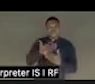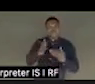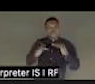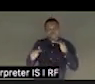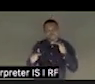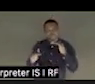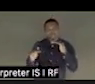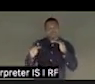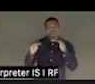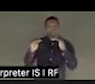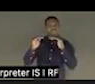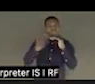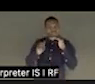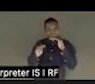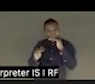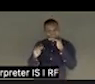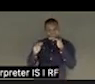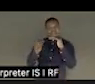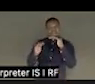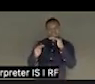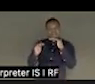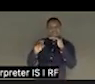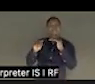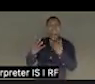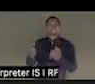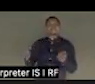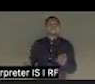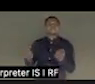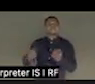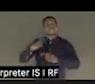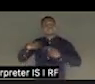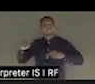there, that they can be converted into measurable criteria.